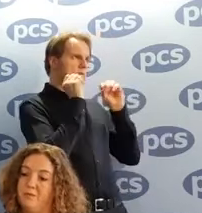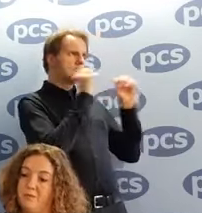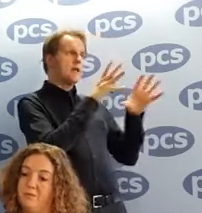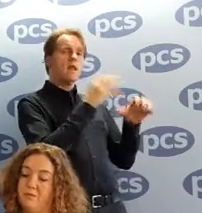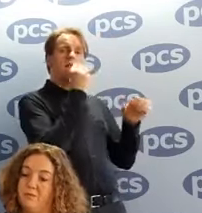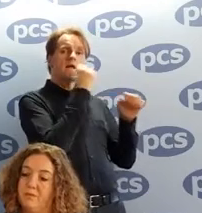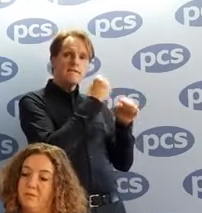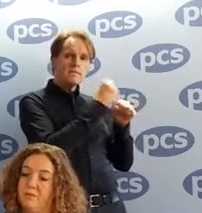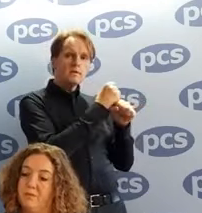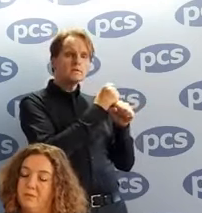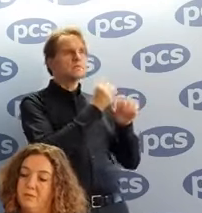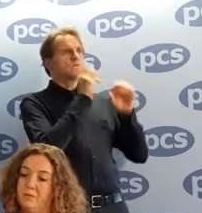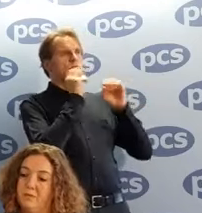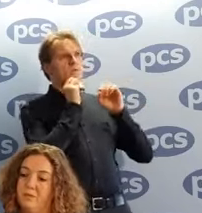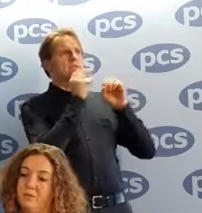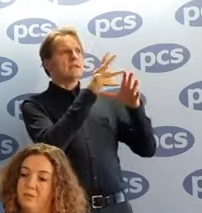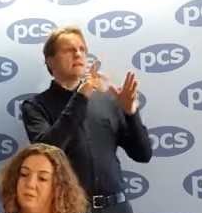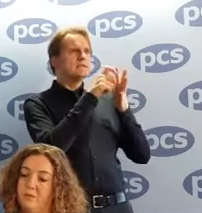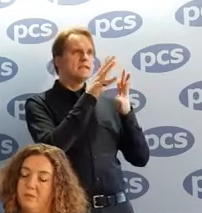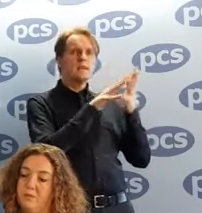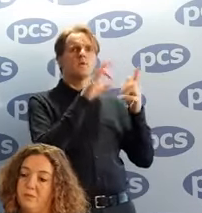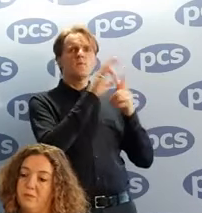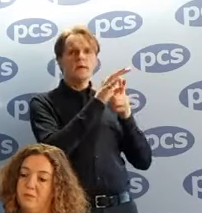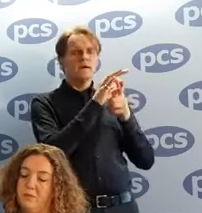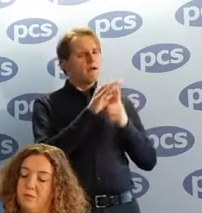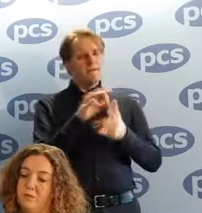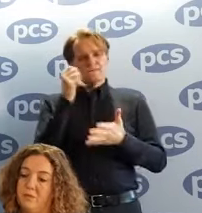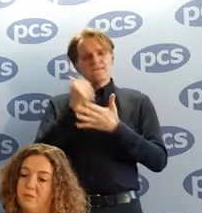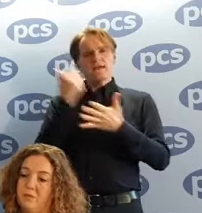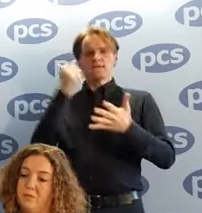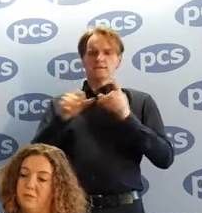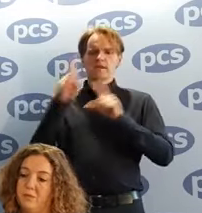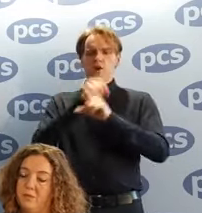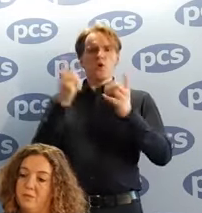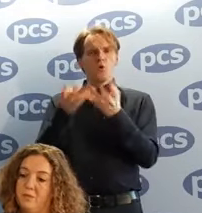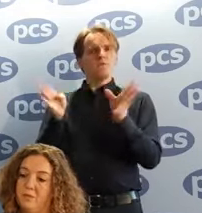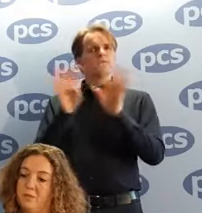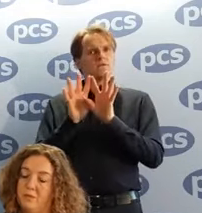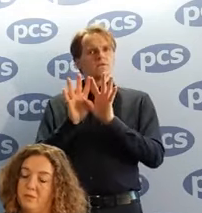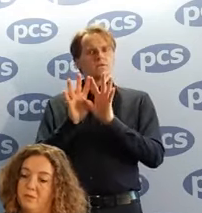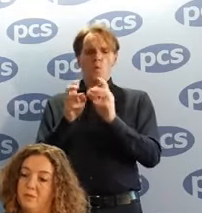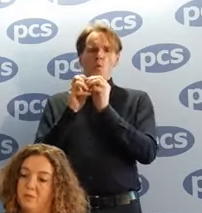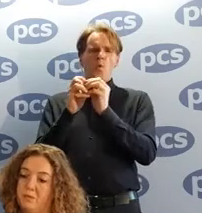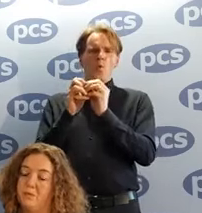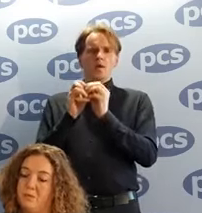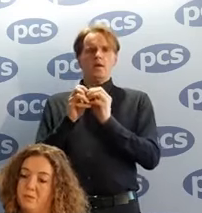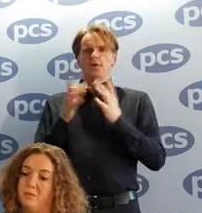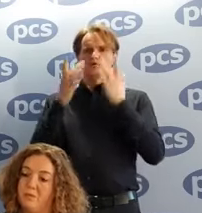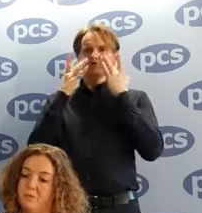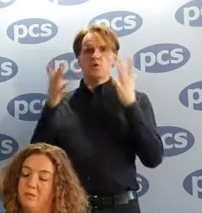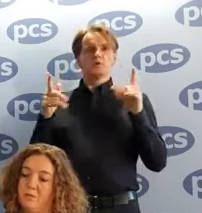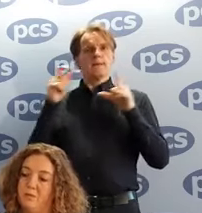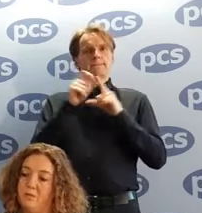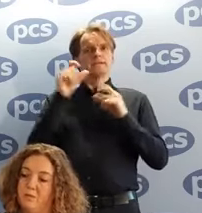or wider so it's a brilliant place and it really is needs to be seen because I think it's our union at its best that's because of the people who come,